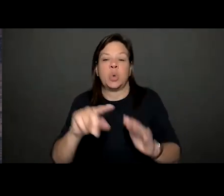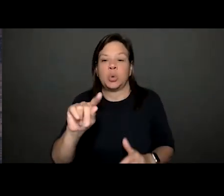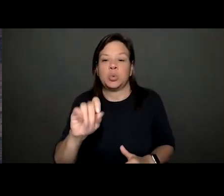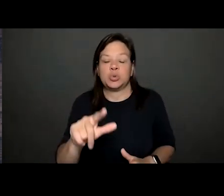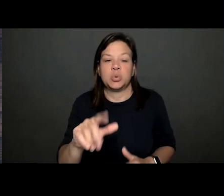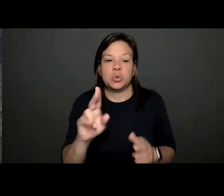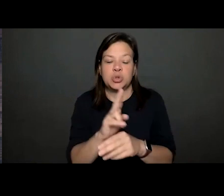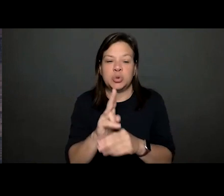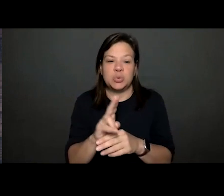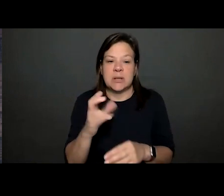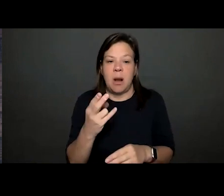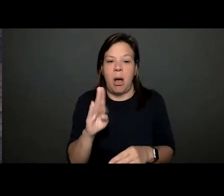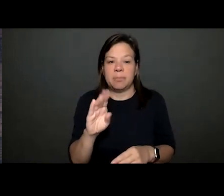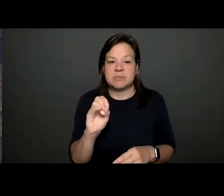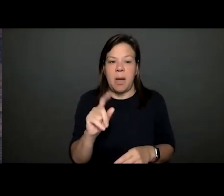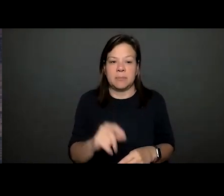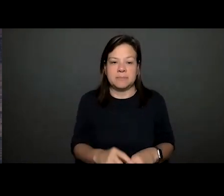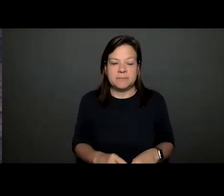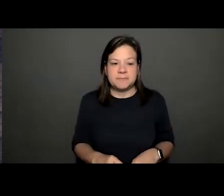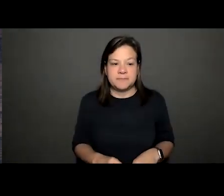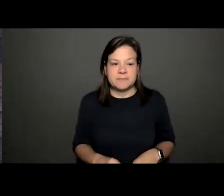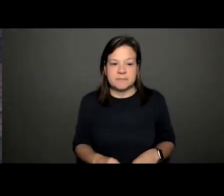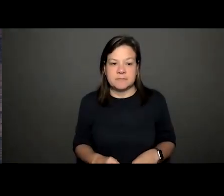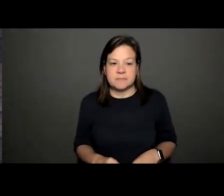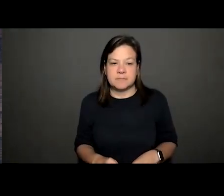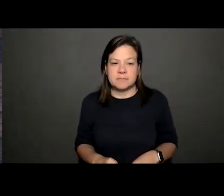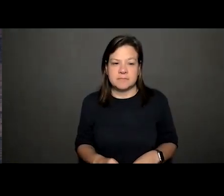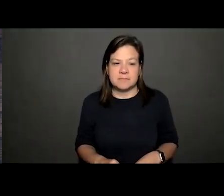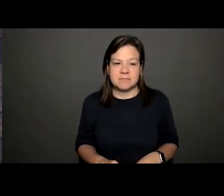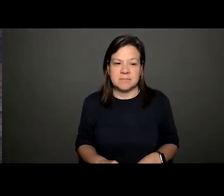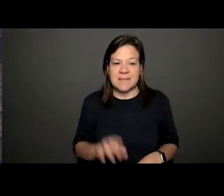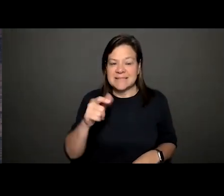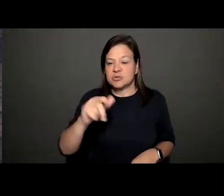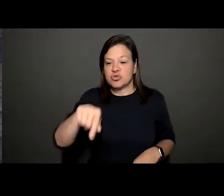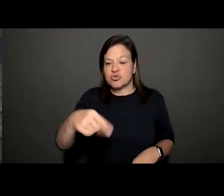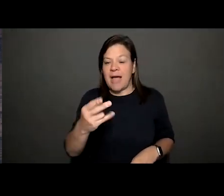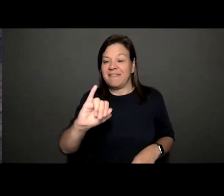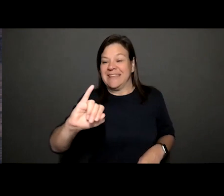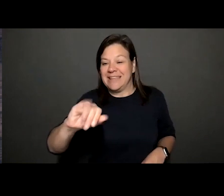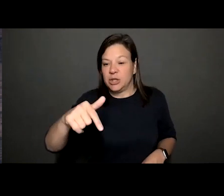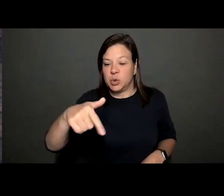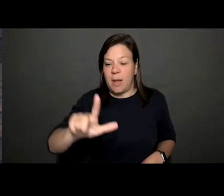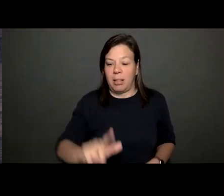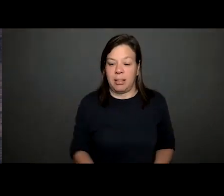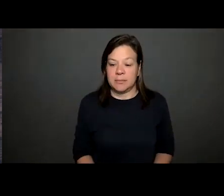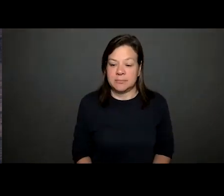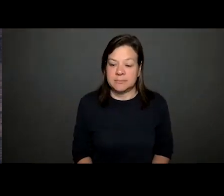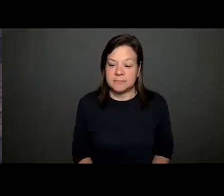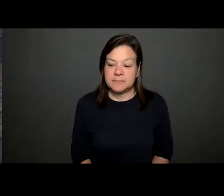WHAT WE WANT TO DO, WE WANT TO GRAB ALL OF OUR SUMMER CAMPS.